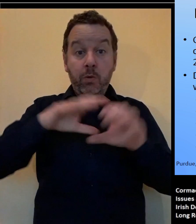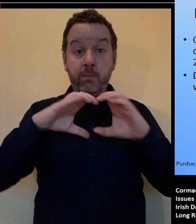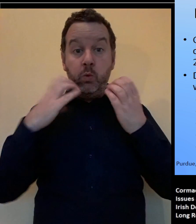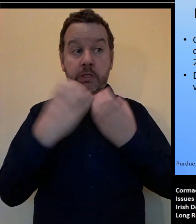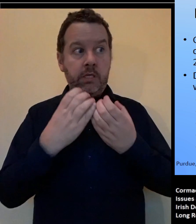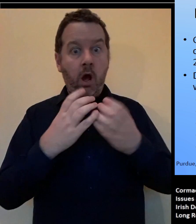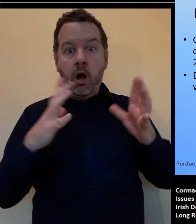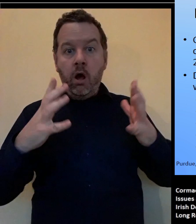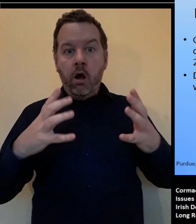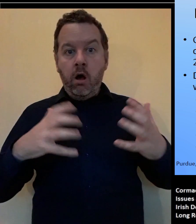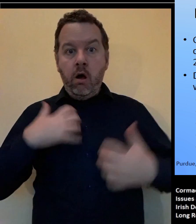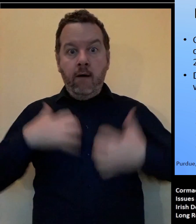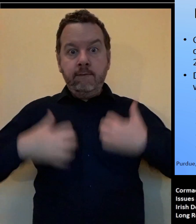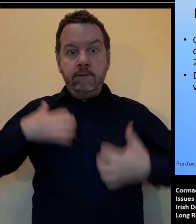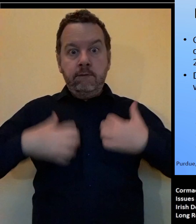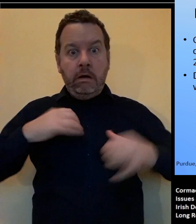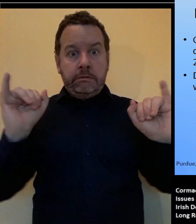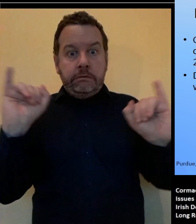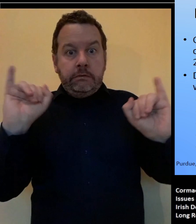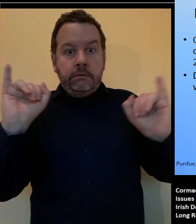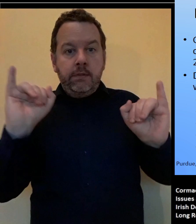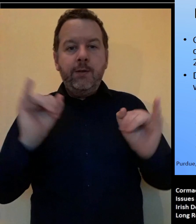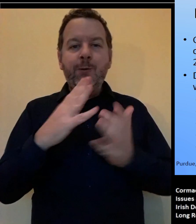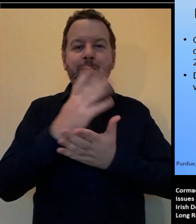This could be highly scandalous to the local community,